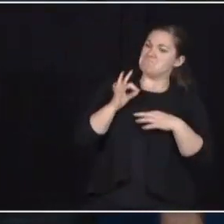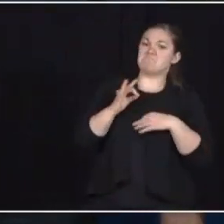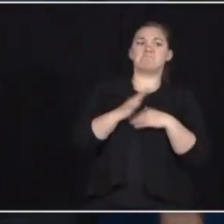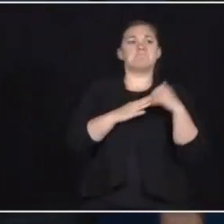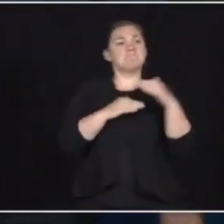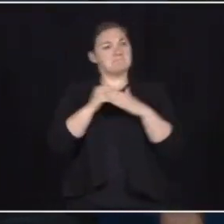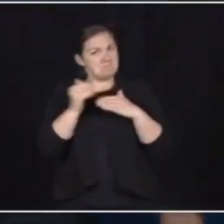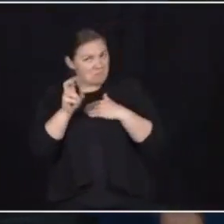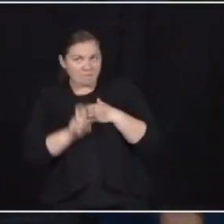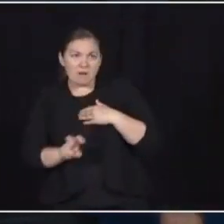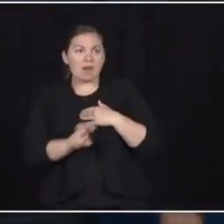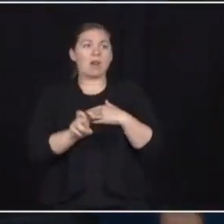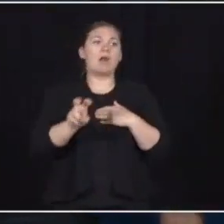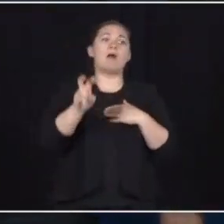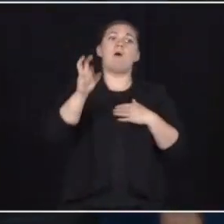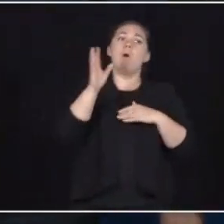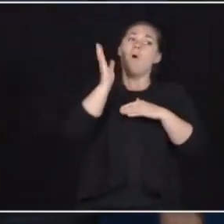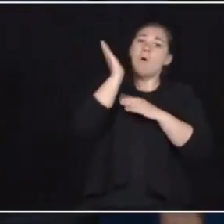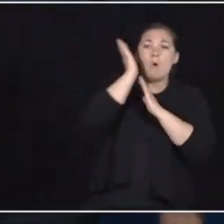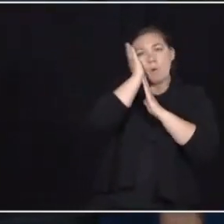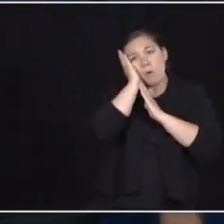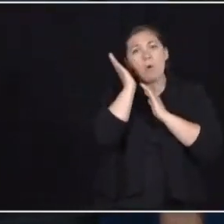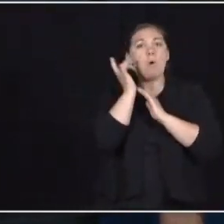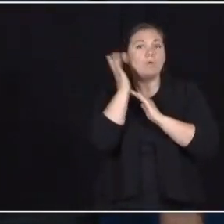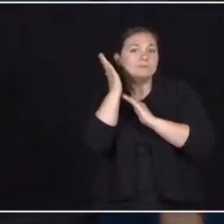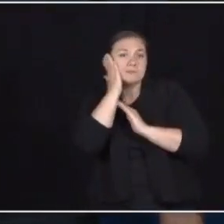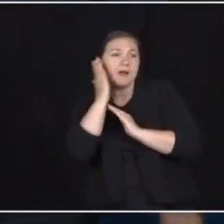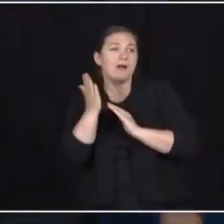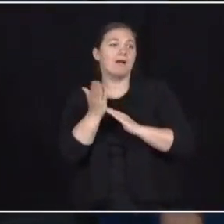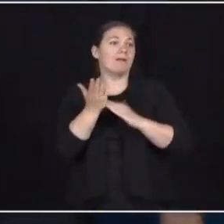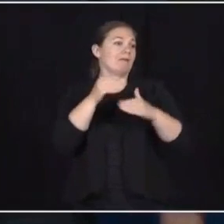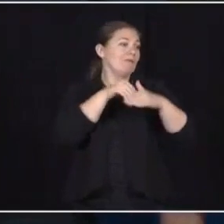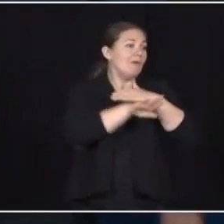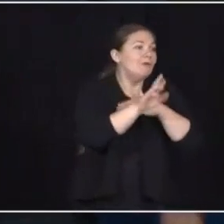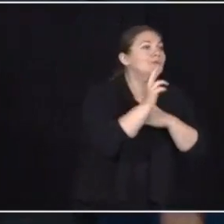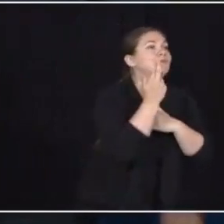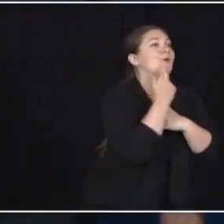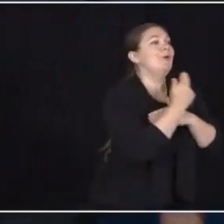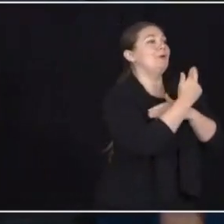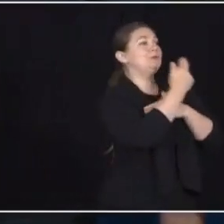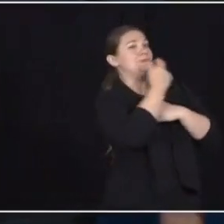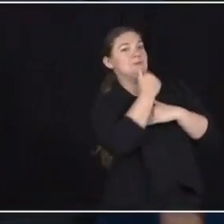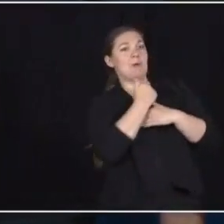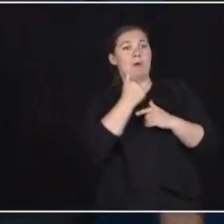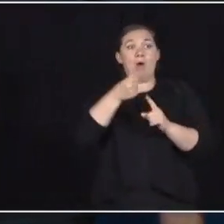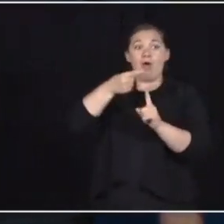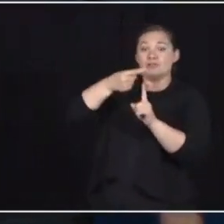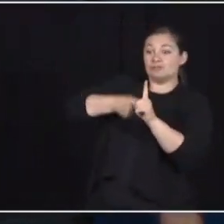Never dealt with the economic quality. In out to Mr Phillips point, we are now dealing with the social sentiments and consumer